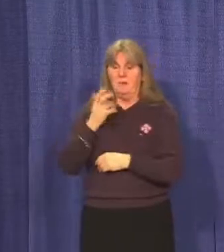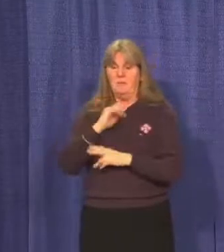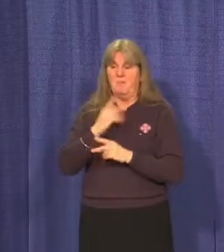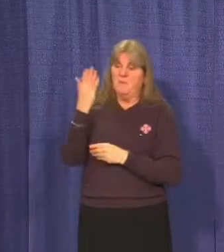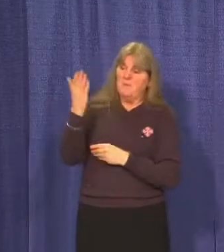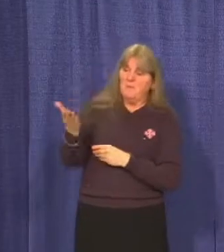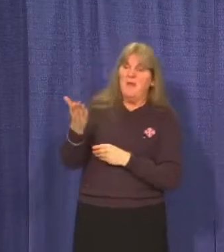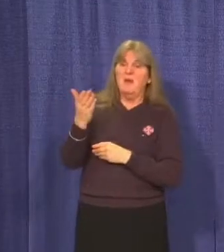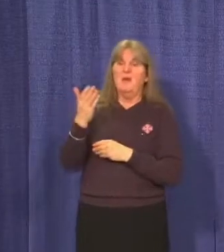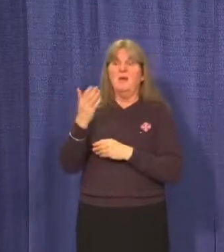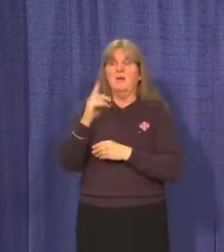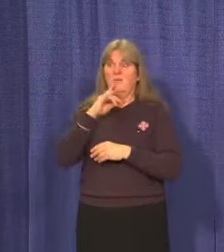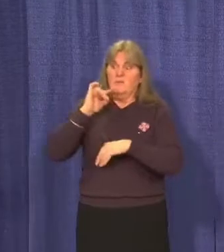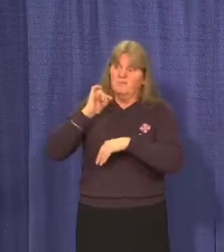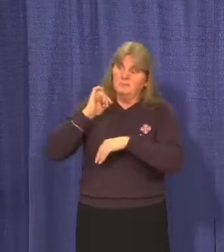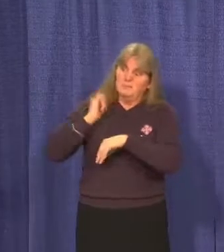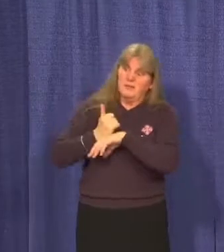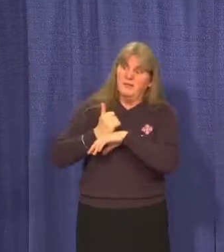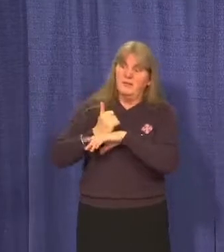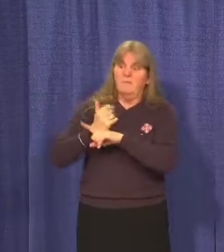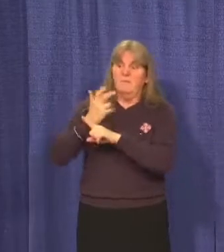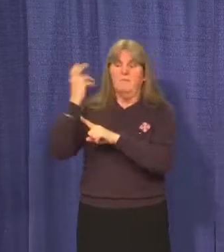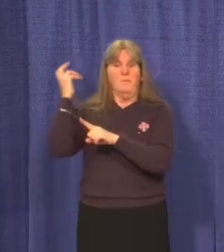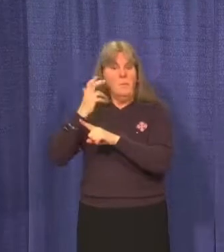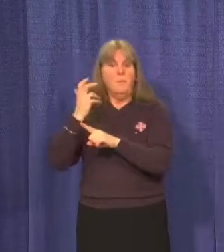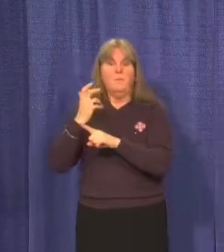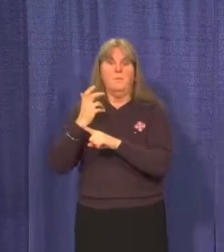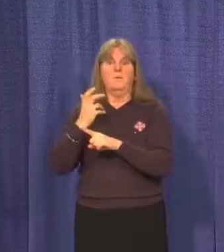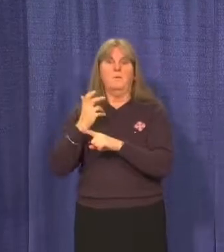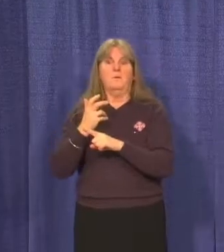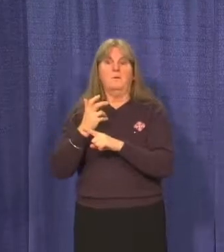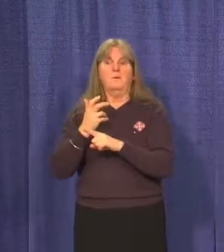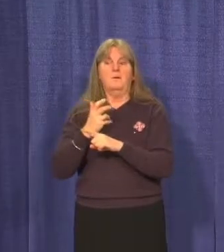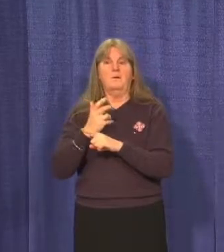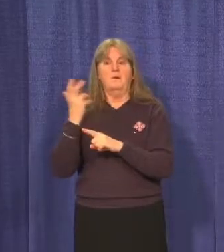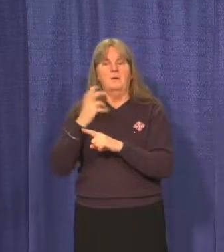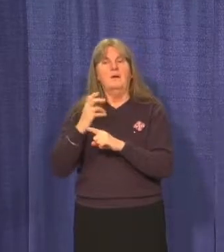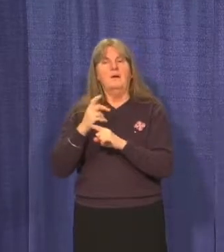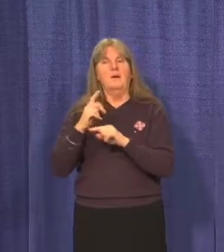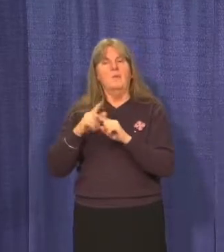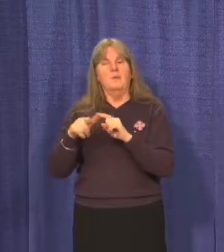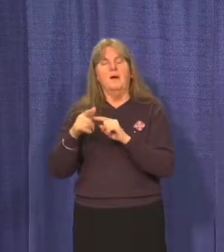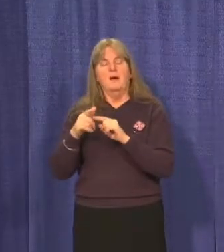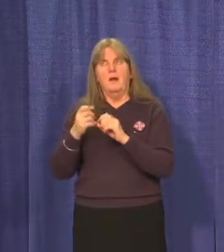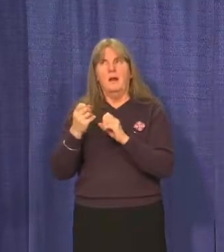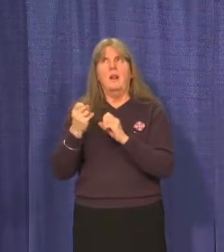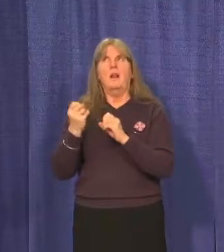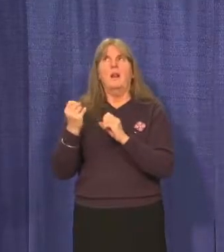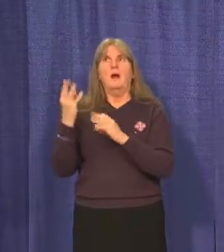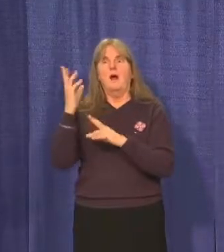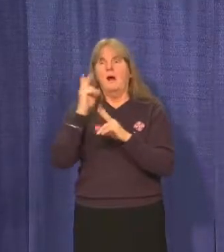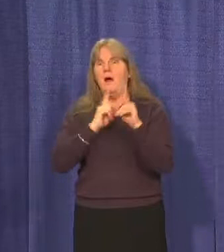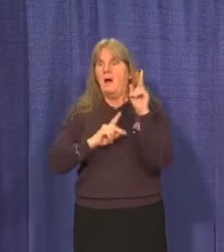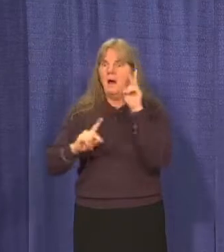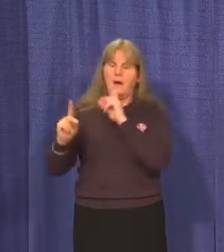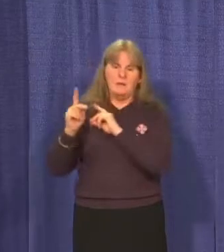there in things are happening, it really is exciting. But it takes, it literally takes